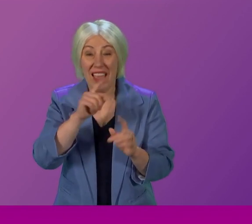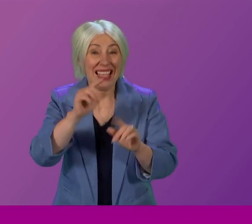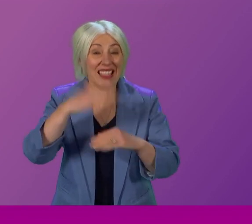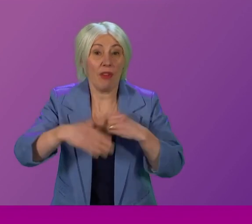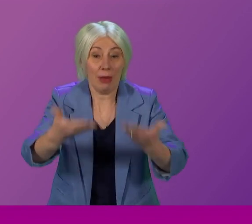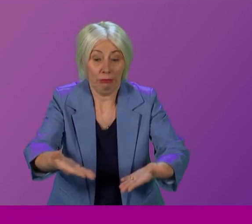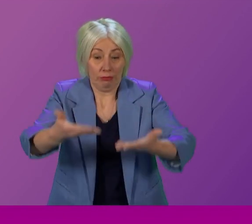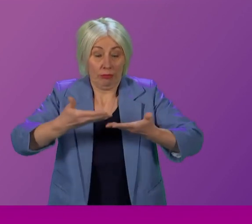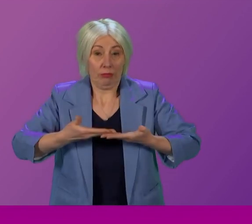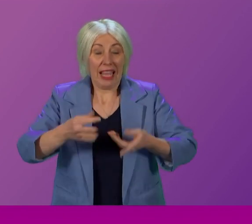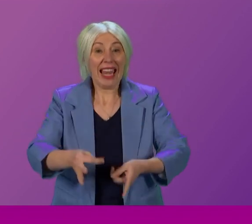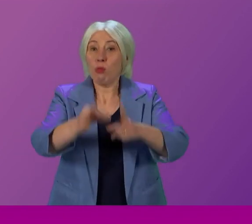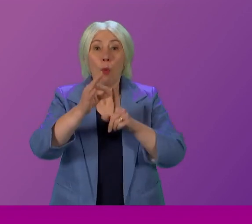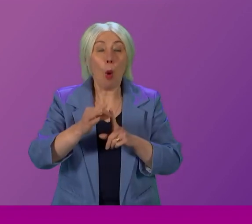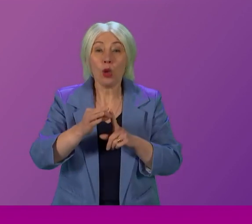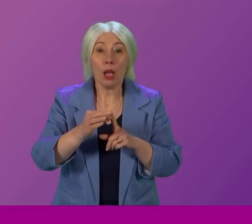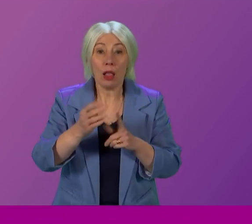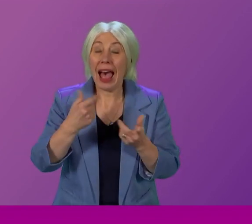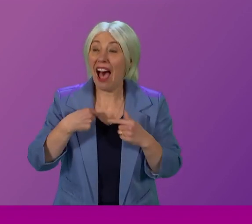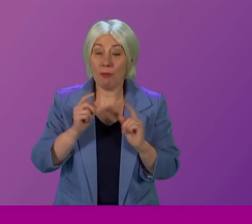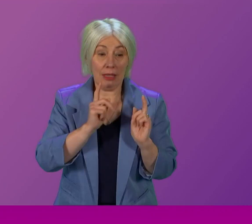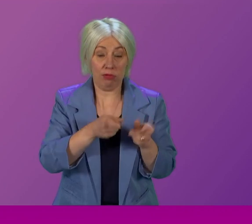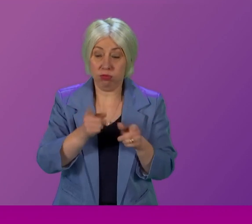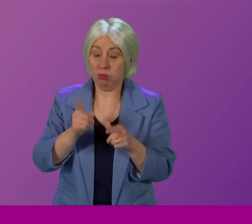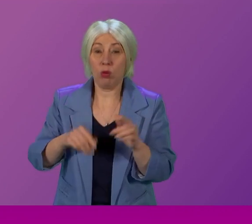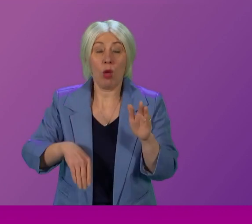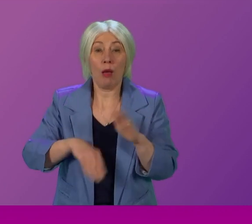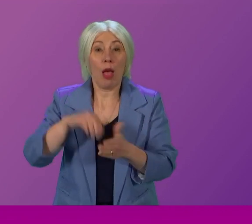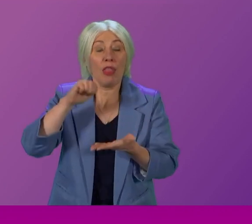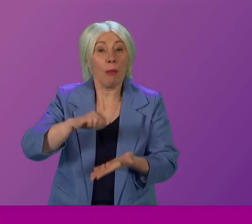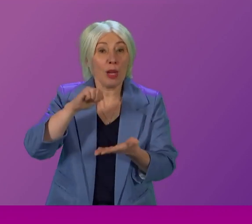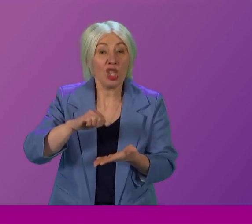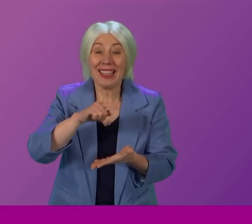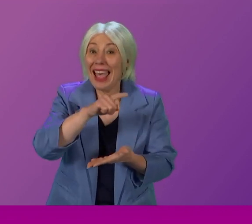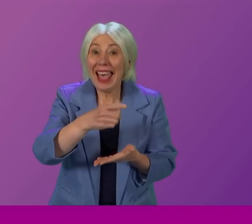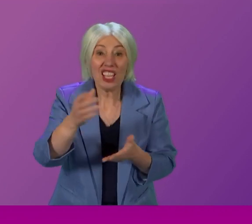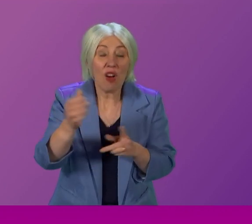in relation to a budget that is fully allocated, for putting a single extra penny into local